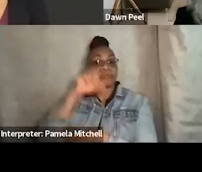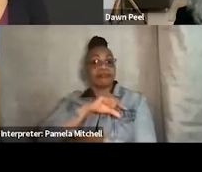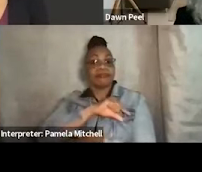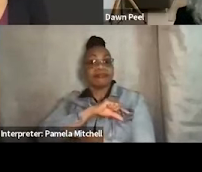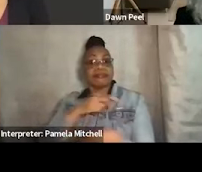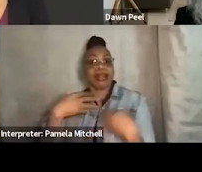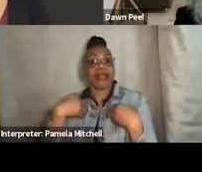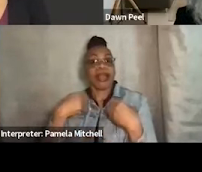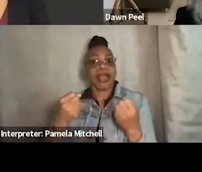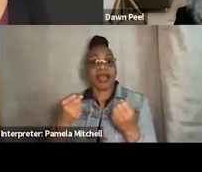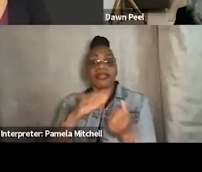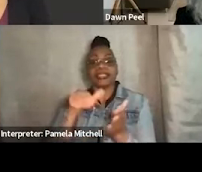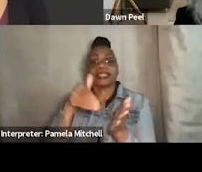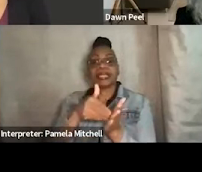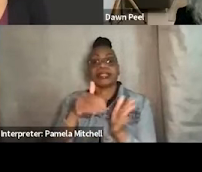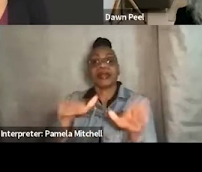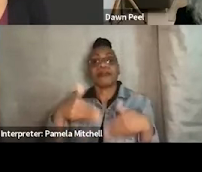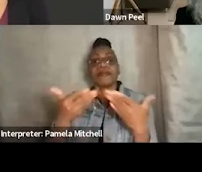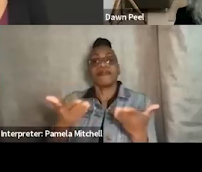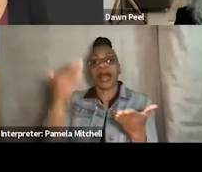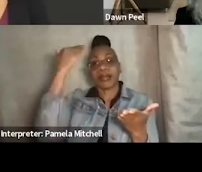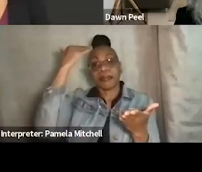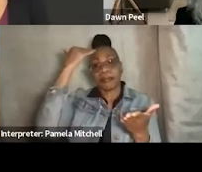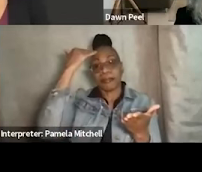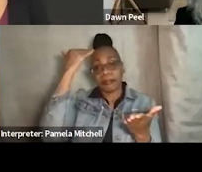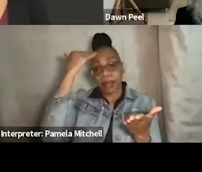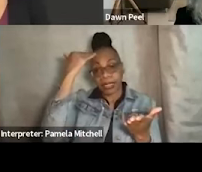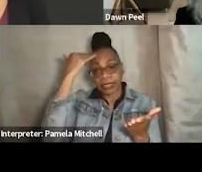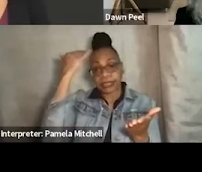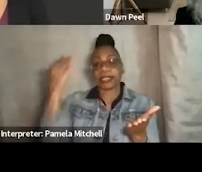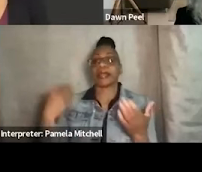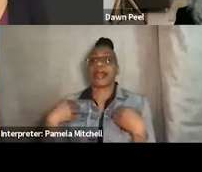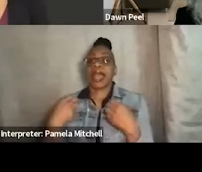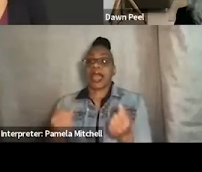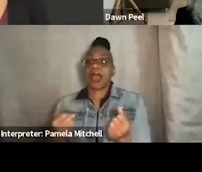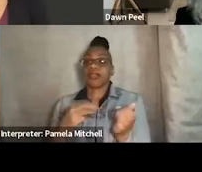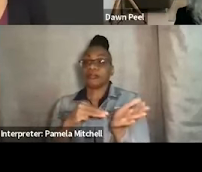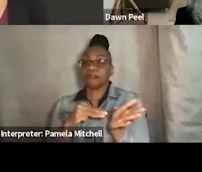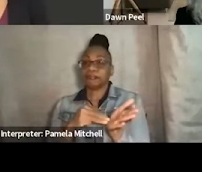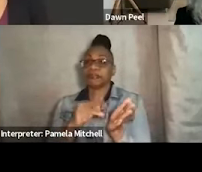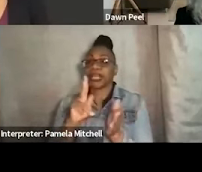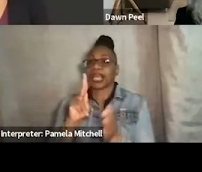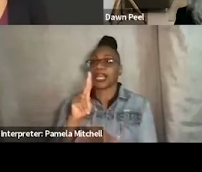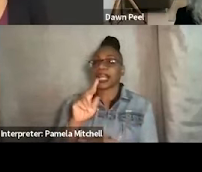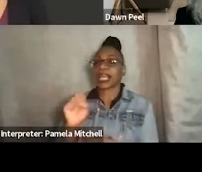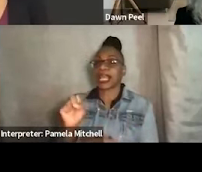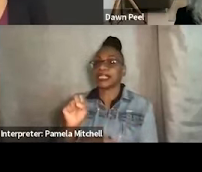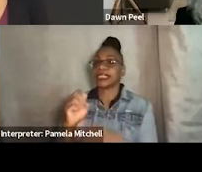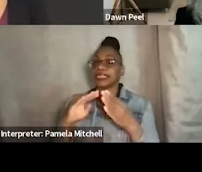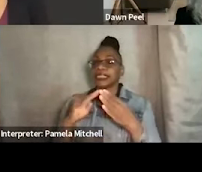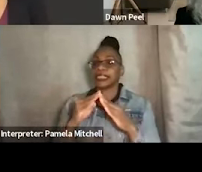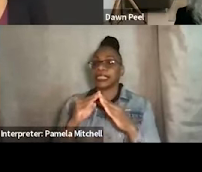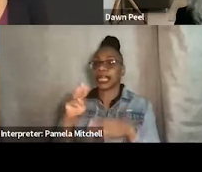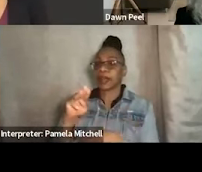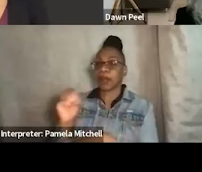providing medical and mental health services throughout greater Kansas City. She is an MSW and holds clinical licenses